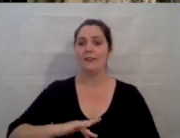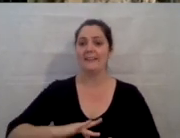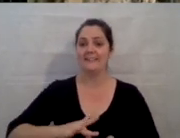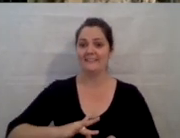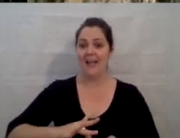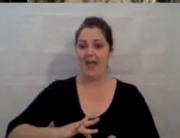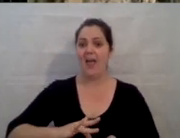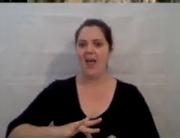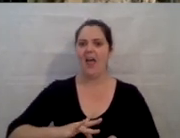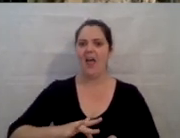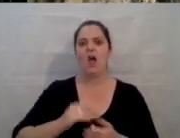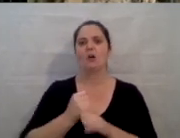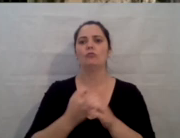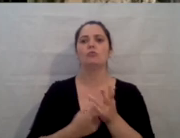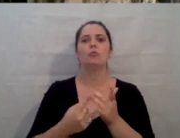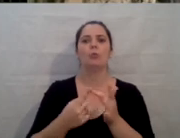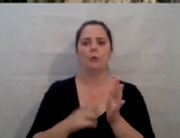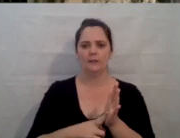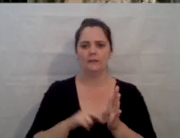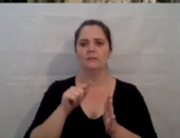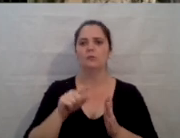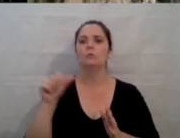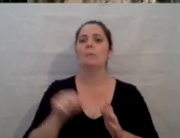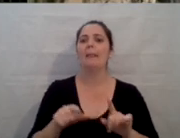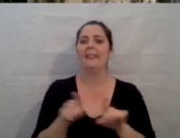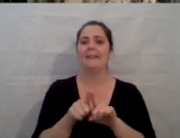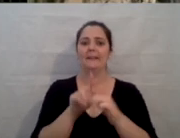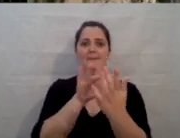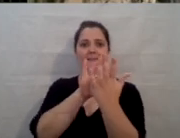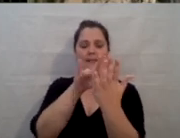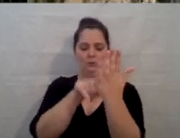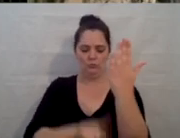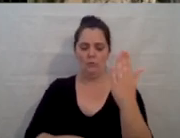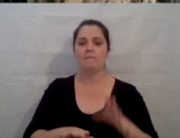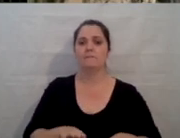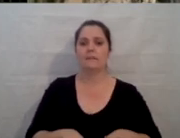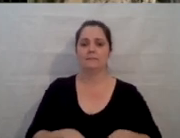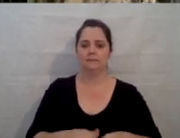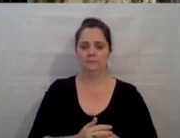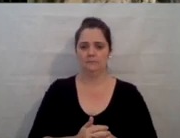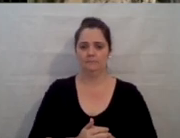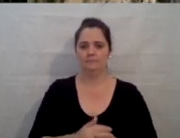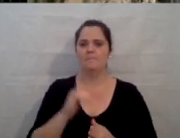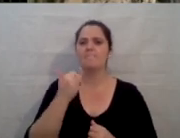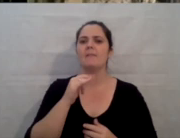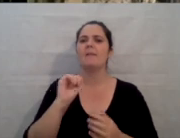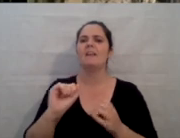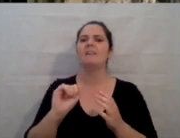should be about the same distance from the anatomical centre down to the feet. And I'm pretty close, I've maybe made his foot a little bit too long,